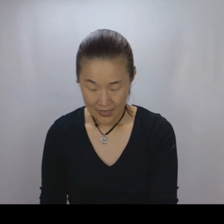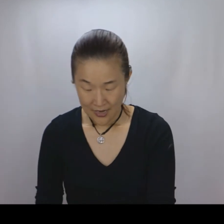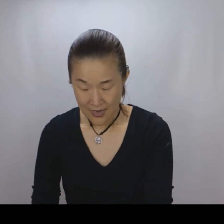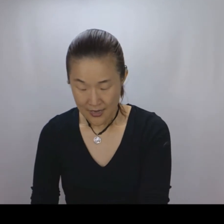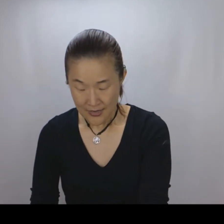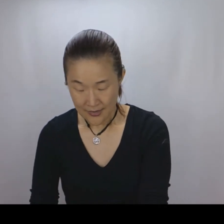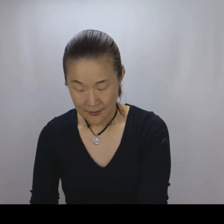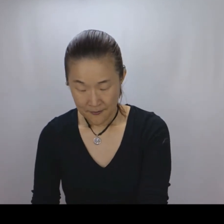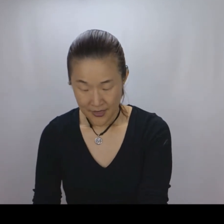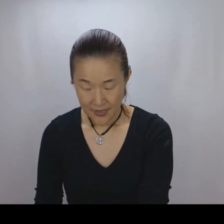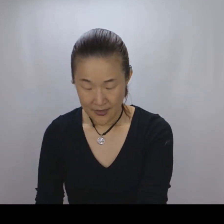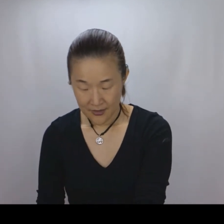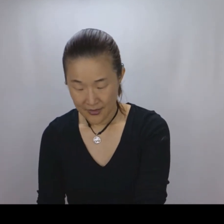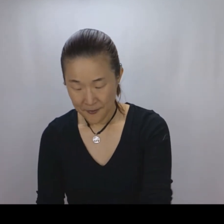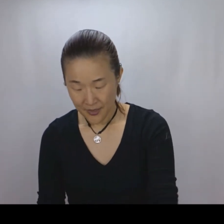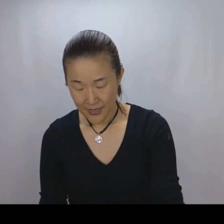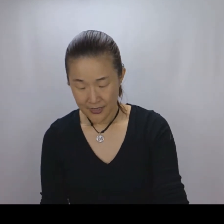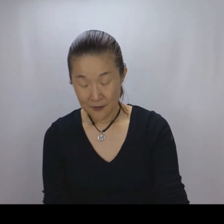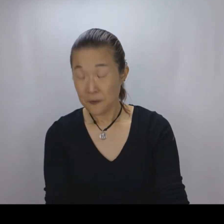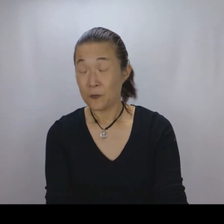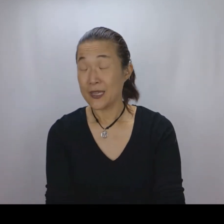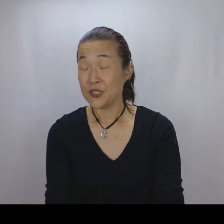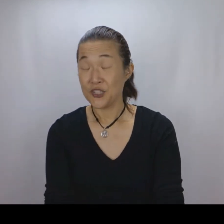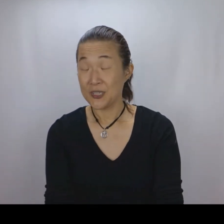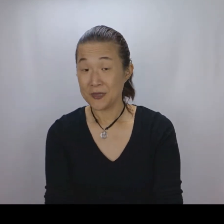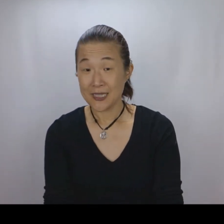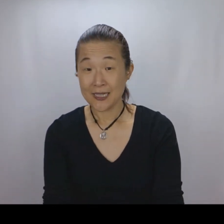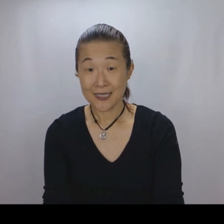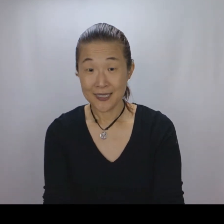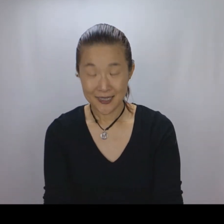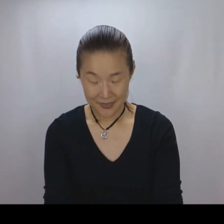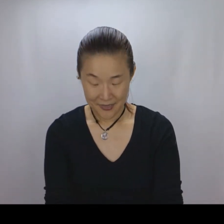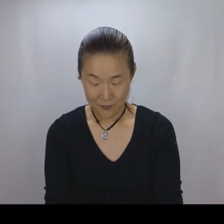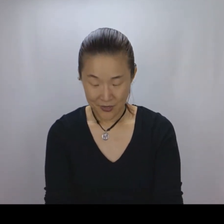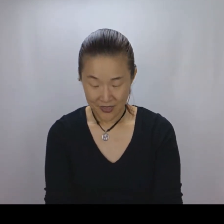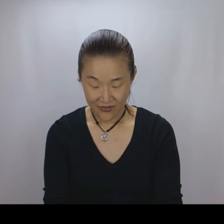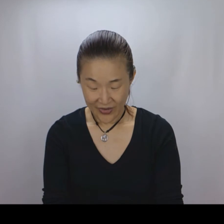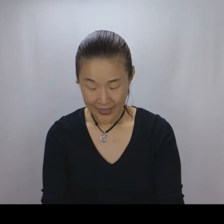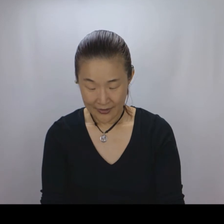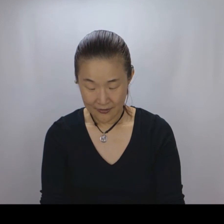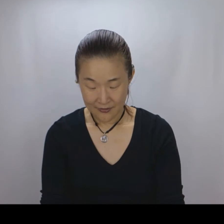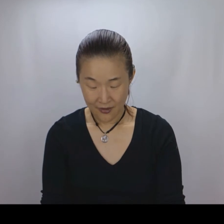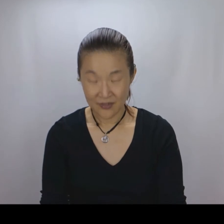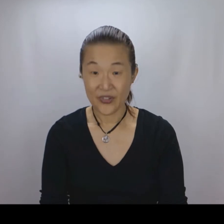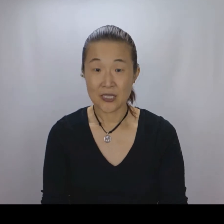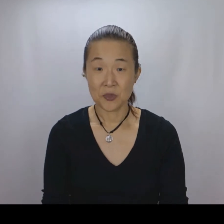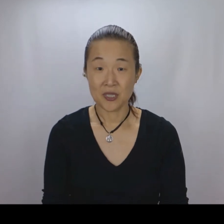So, different kinds of relationship statuses that one can find on Facebook,